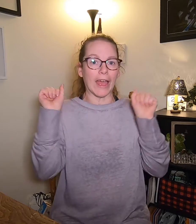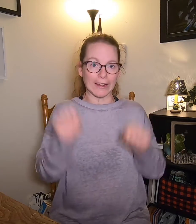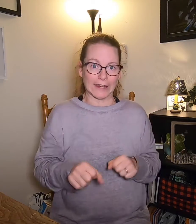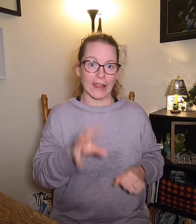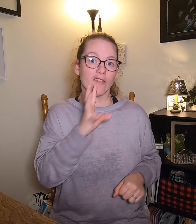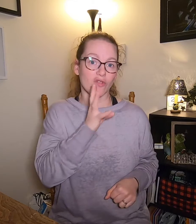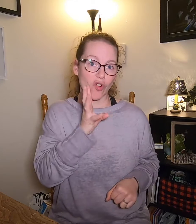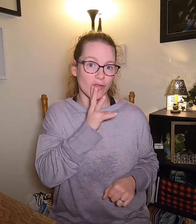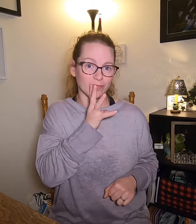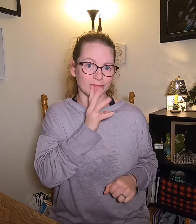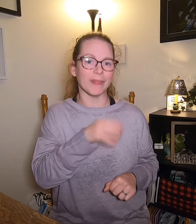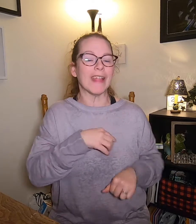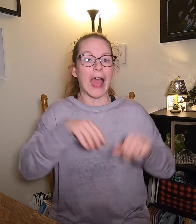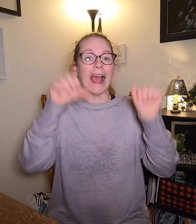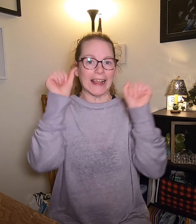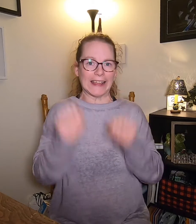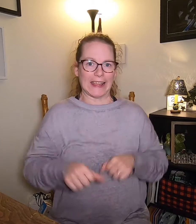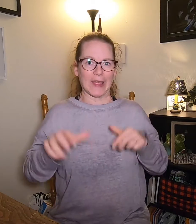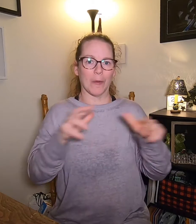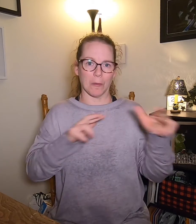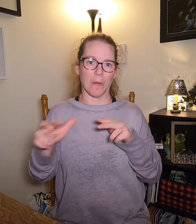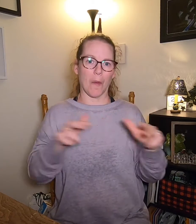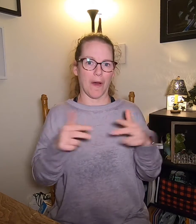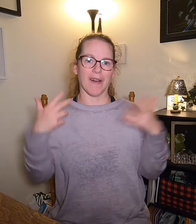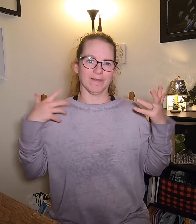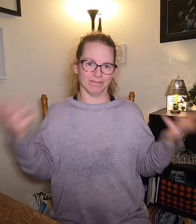I can talk and I can walk